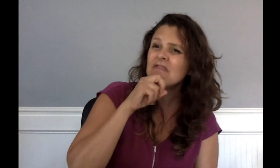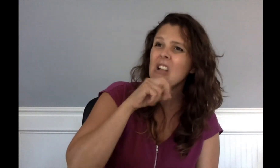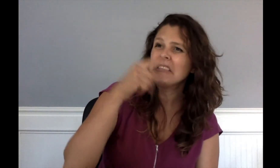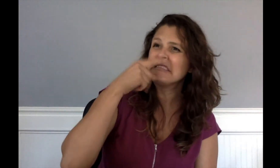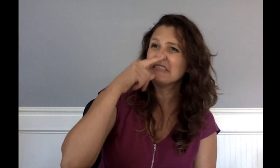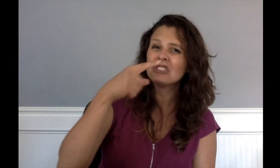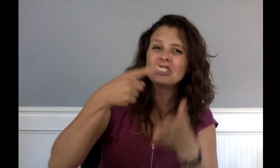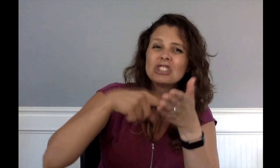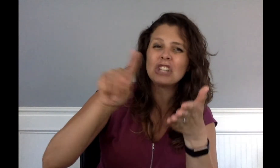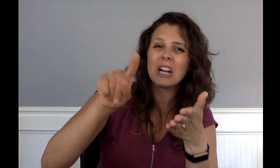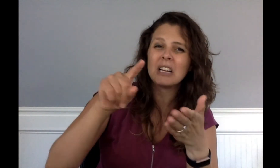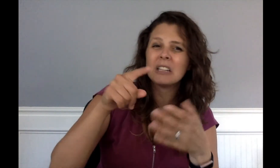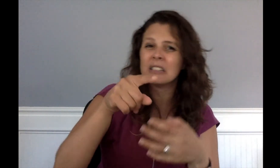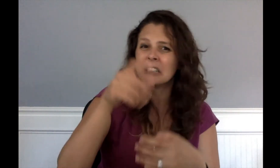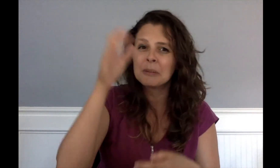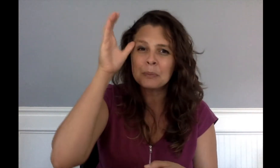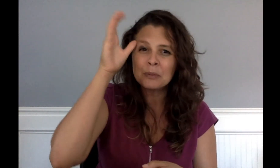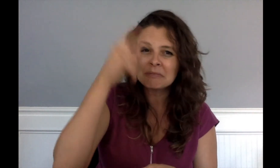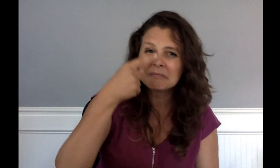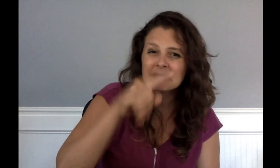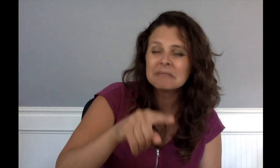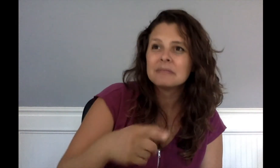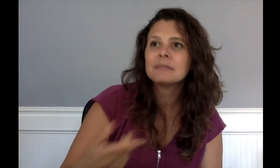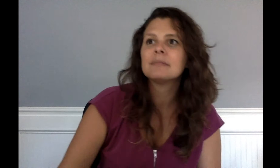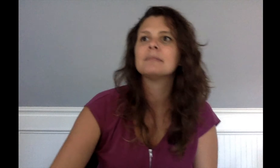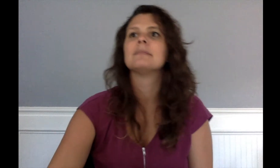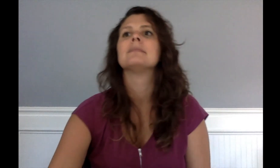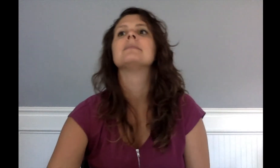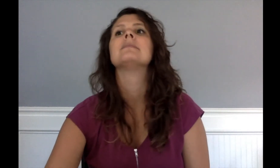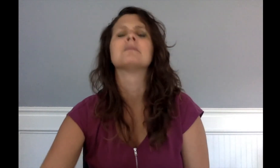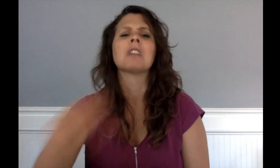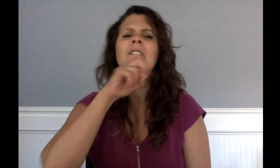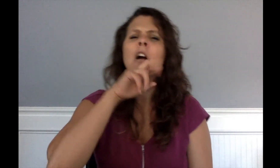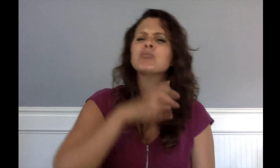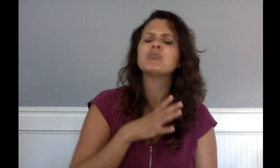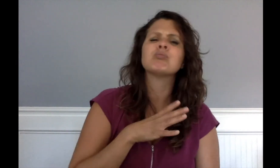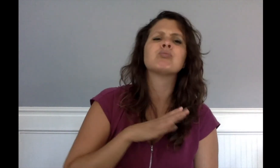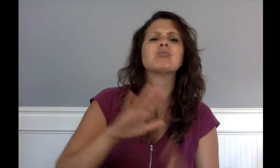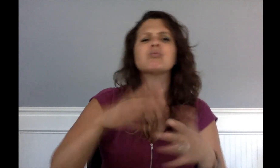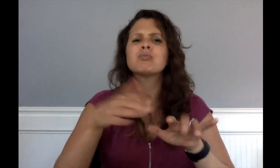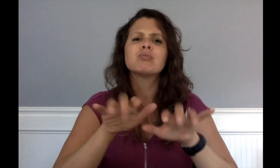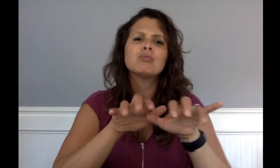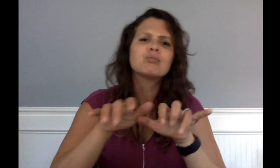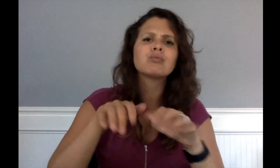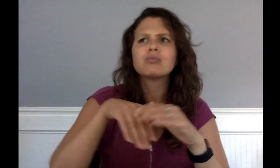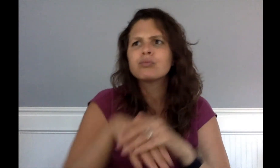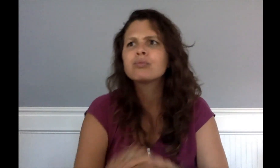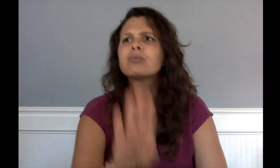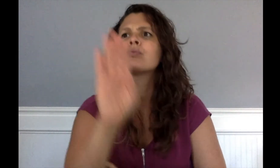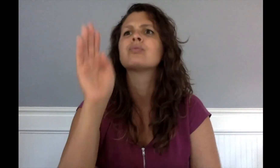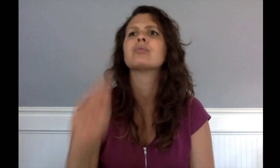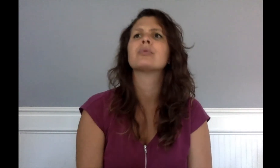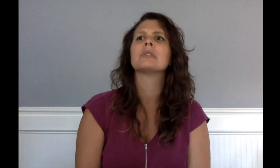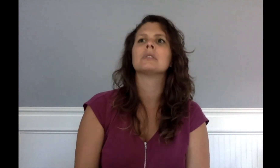"Frog, could you check something for me?" Frog logged on to the computer.